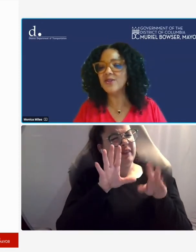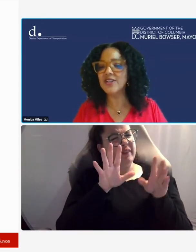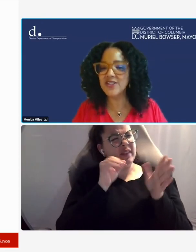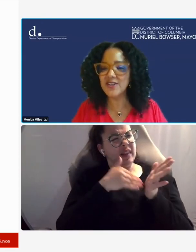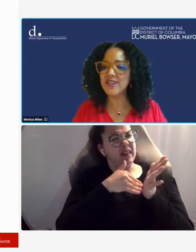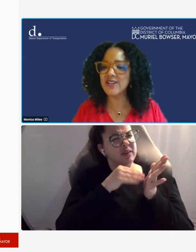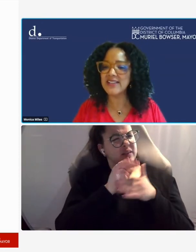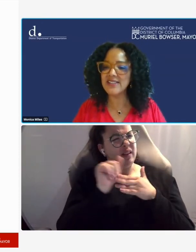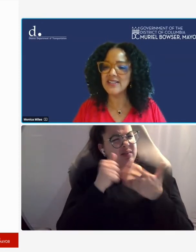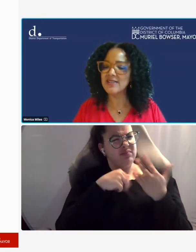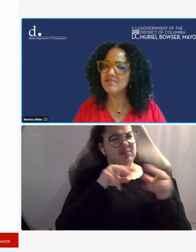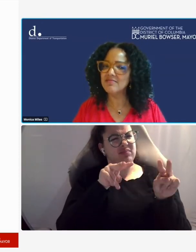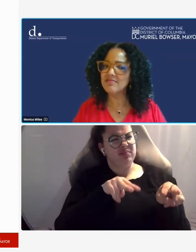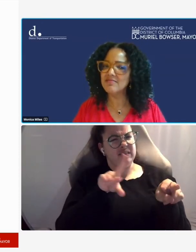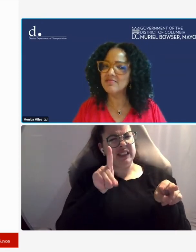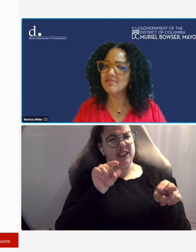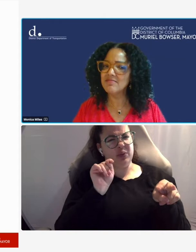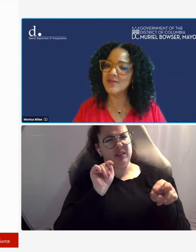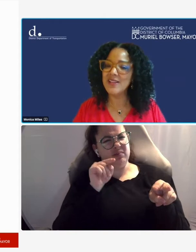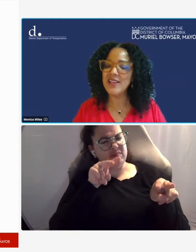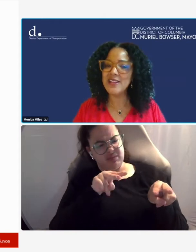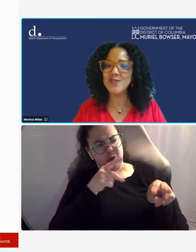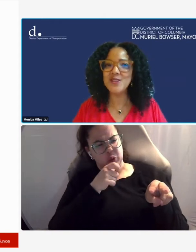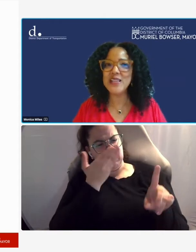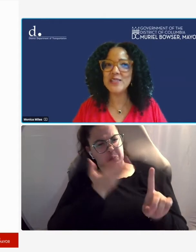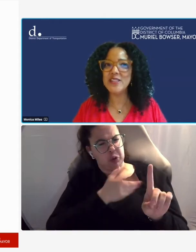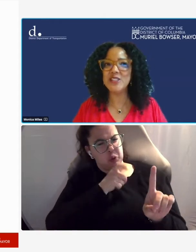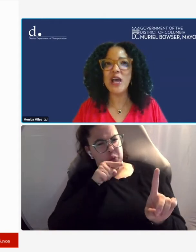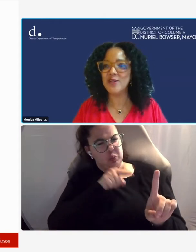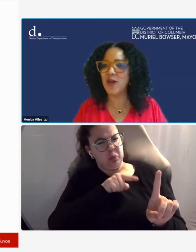they're going to ask is who is this person and if it turns out to be the son of the owner